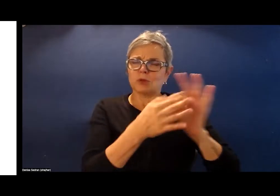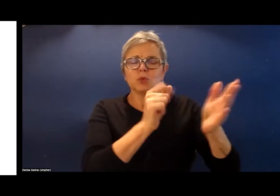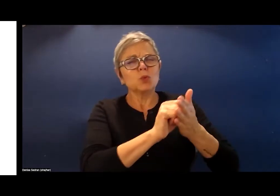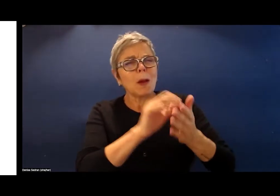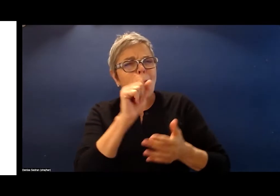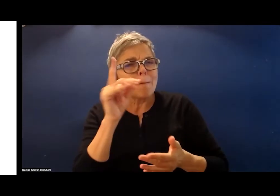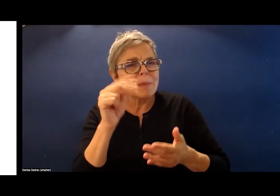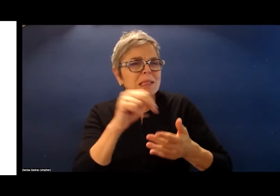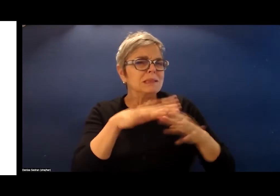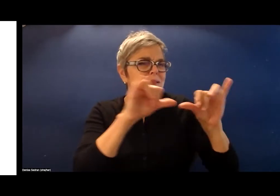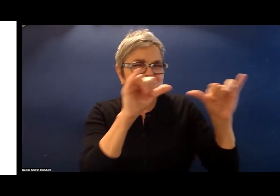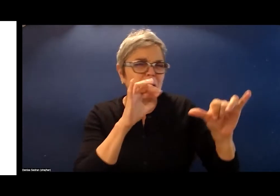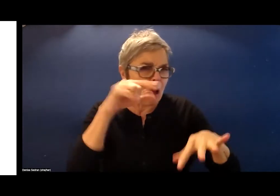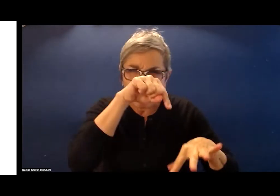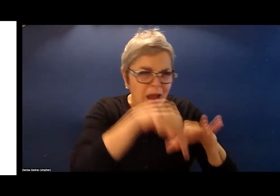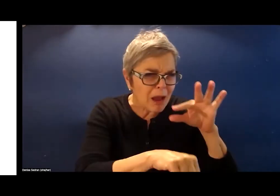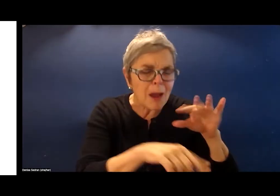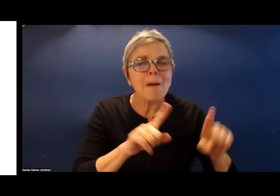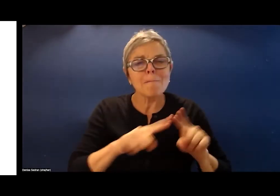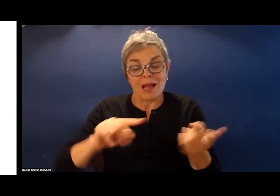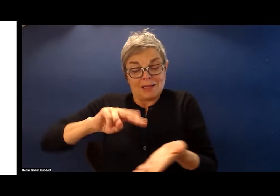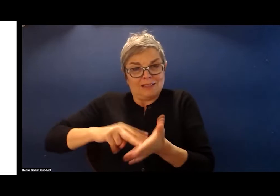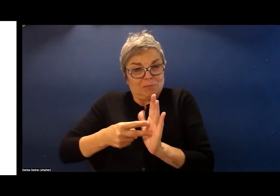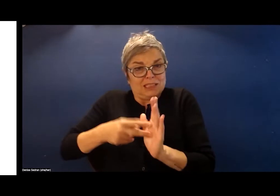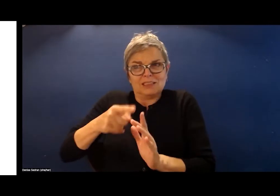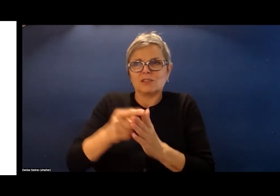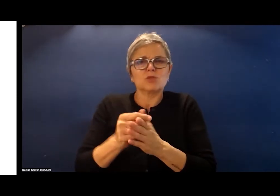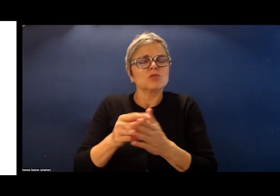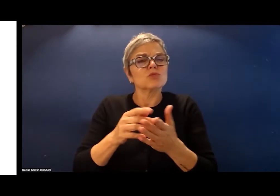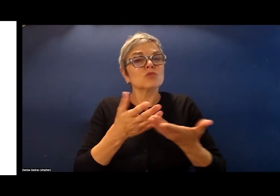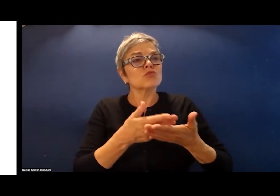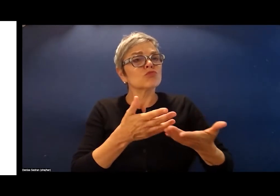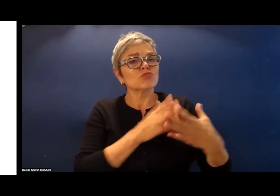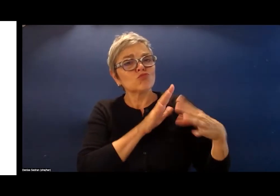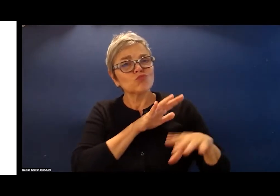the weeds, is a way to signal an opportunity for students to be outside of traditional classroom space.